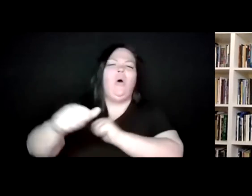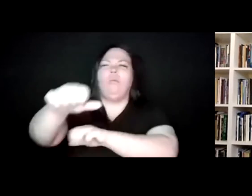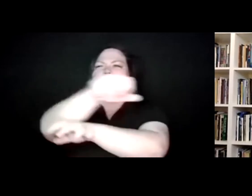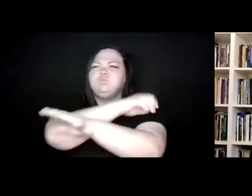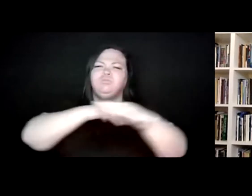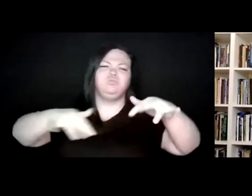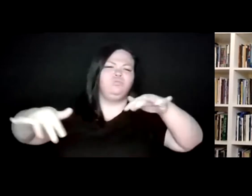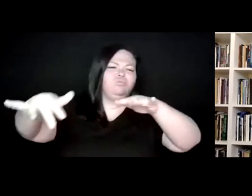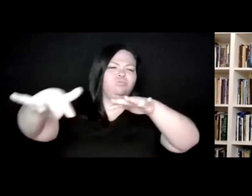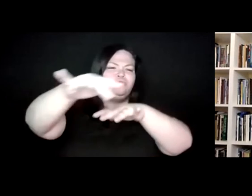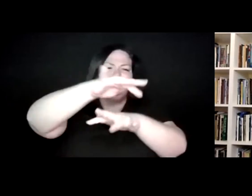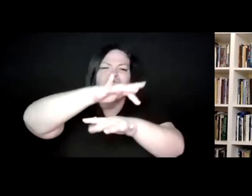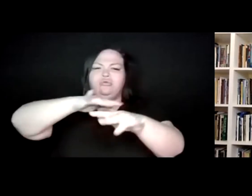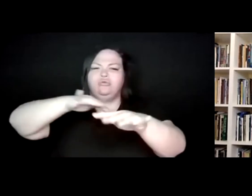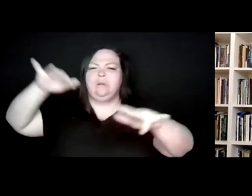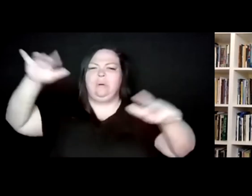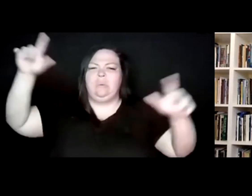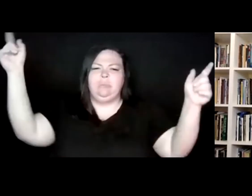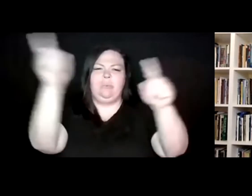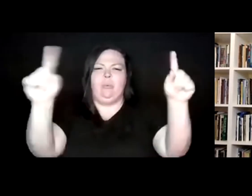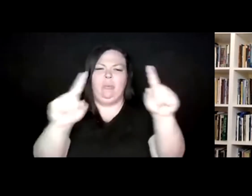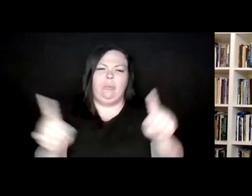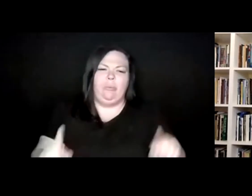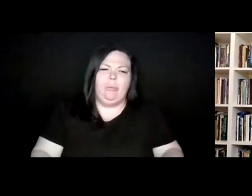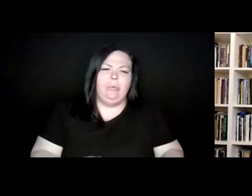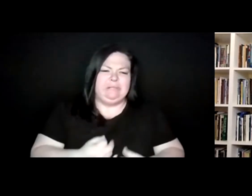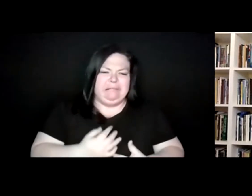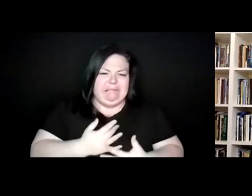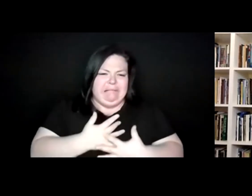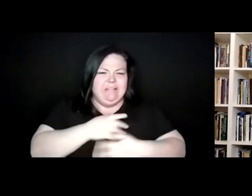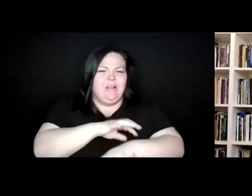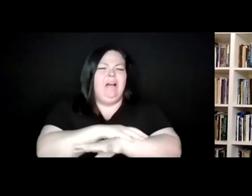sky against ground, and my electric driven/ bones begin to ache and the harpist/